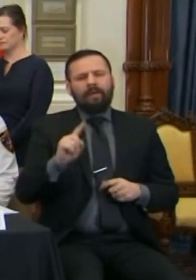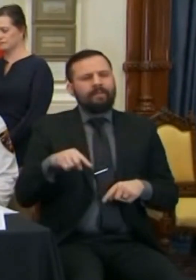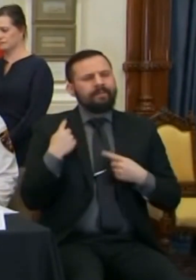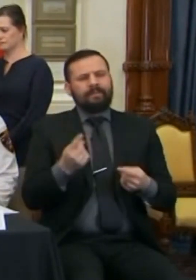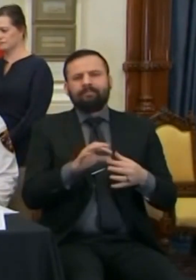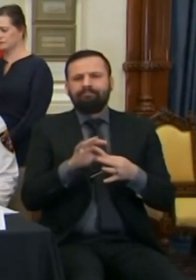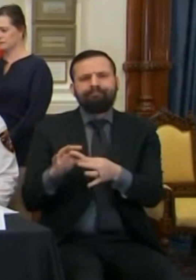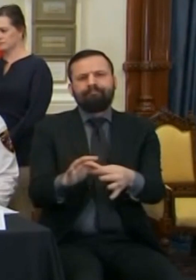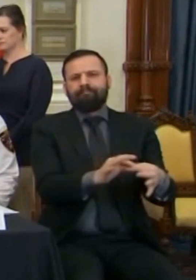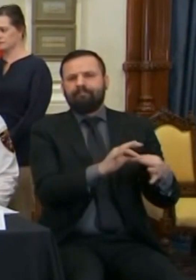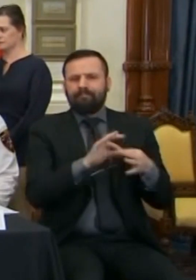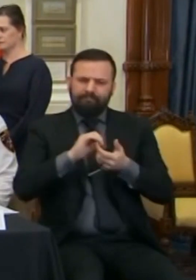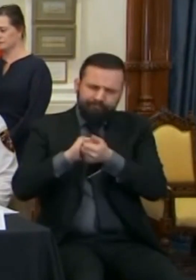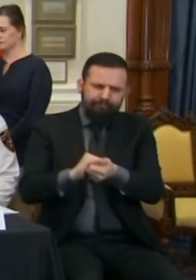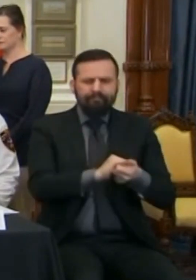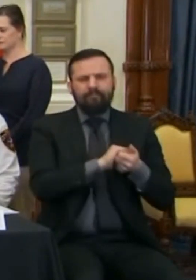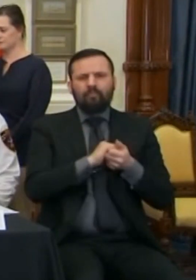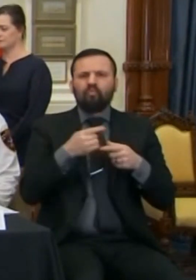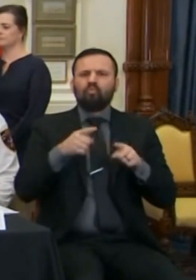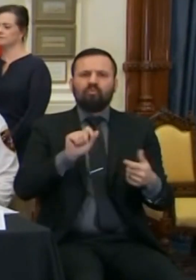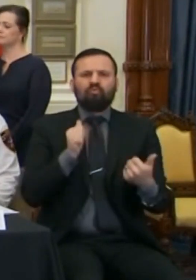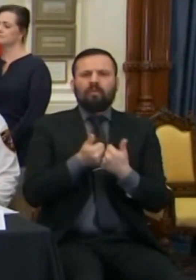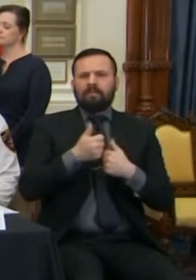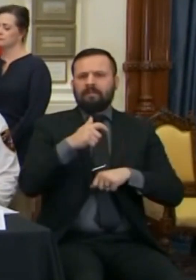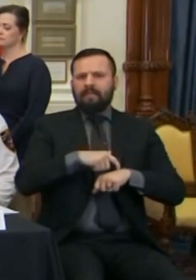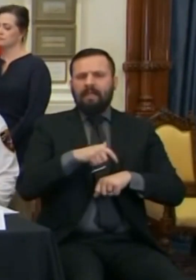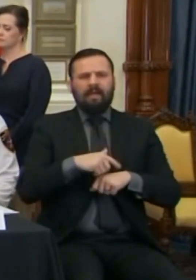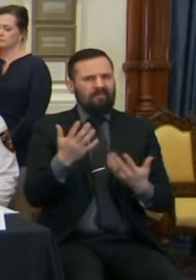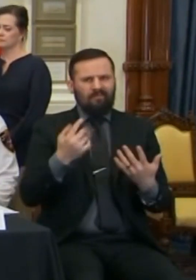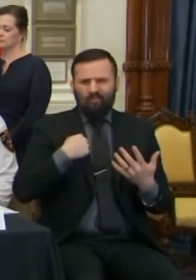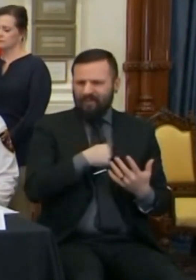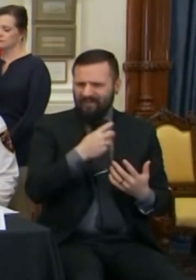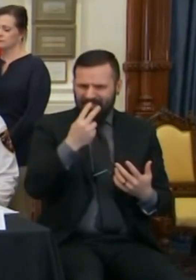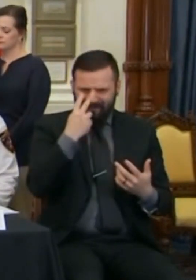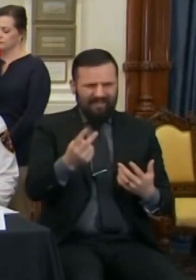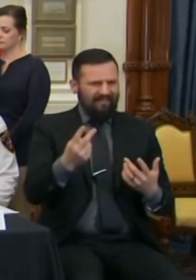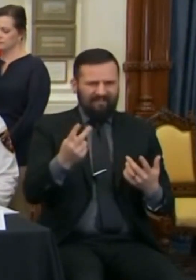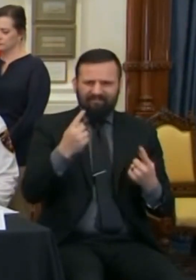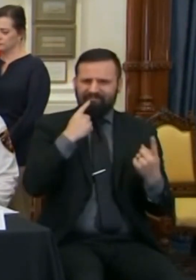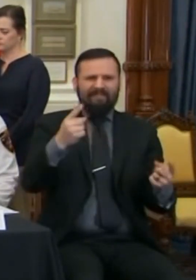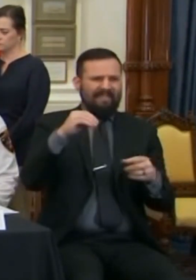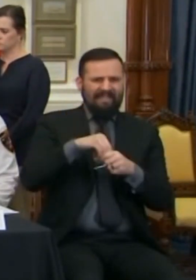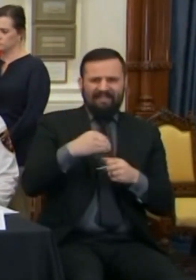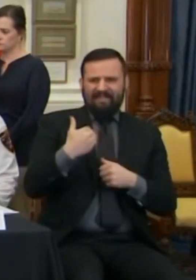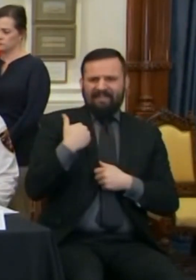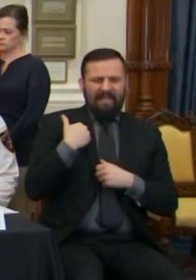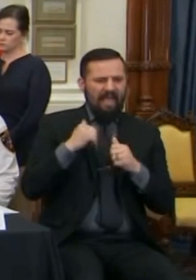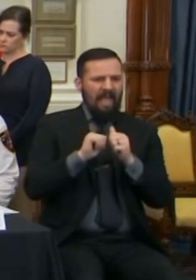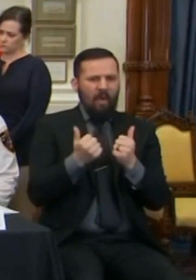in times of challenges we saw this very prolifically in the way that Texans